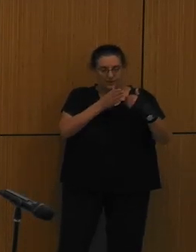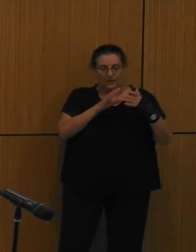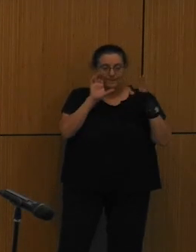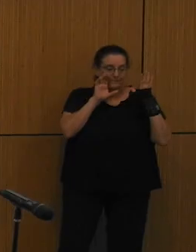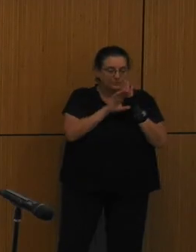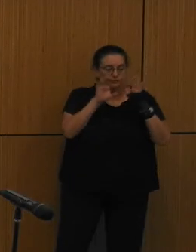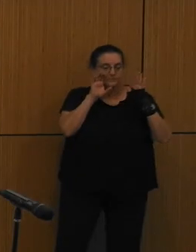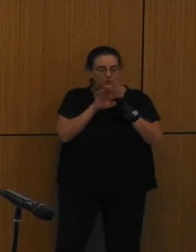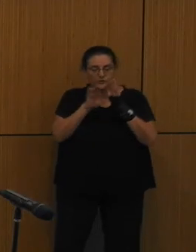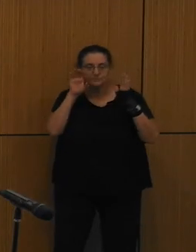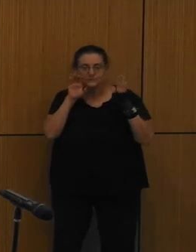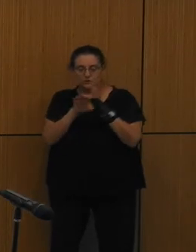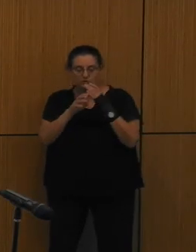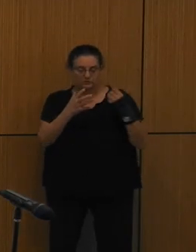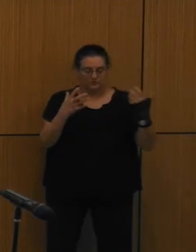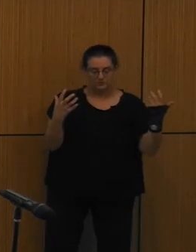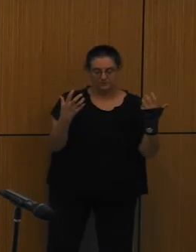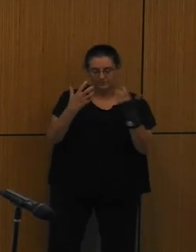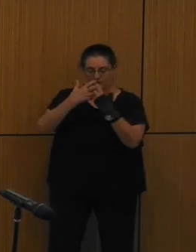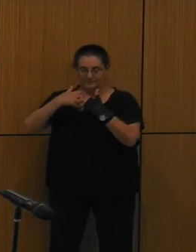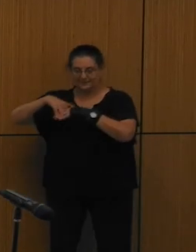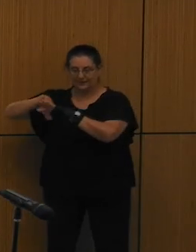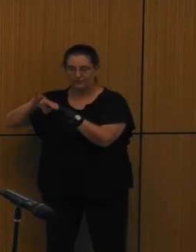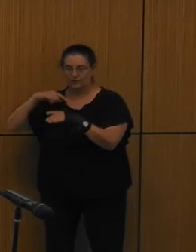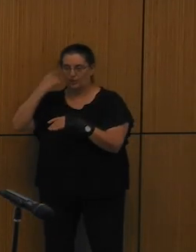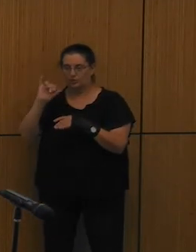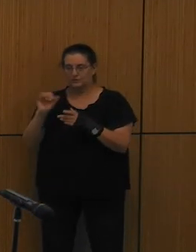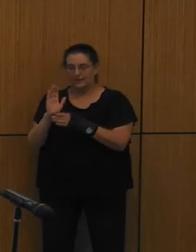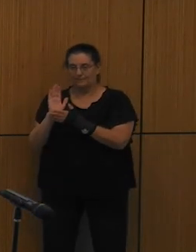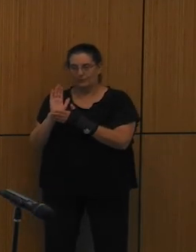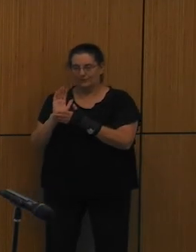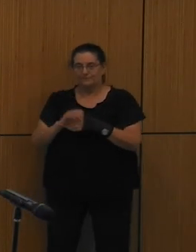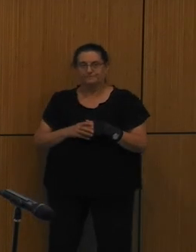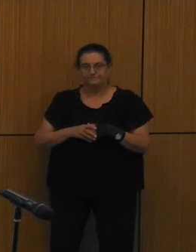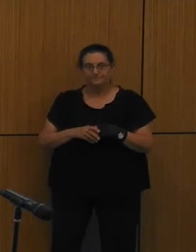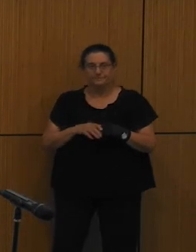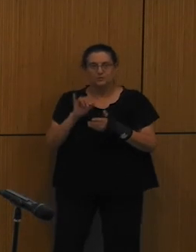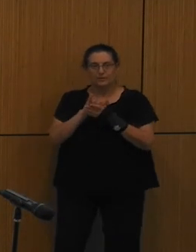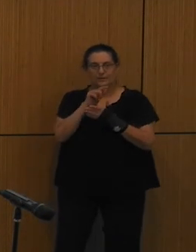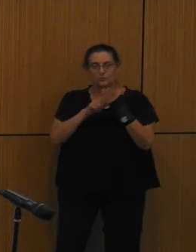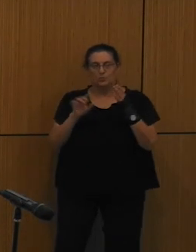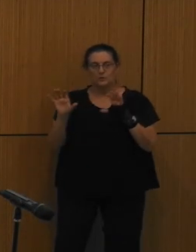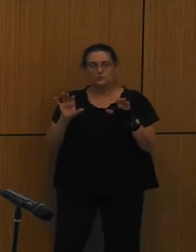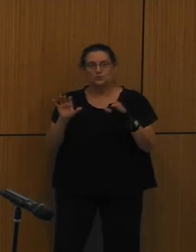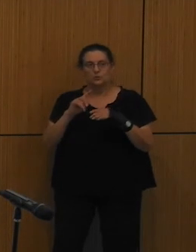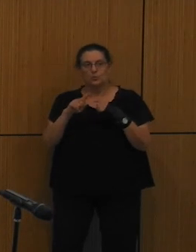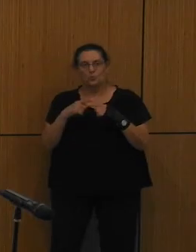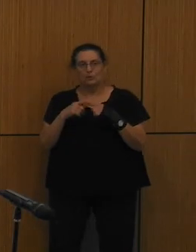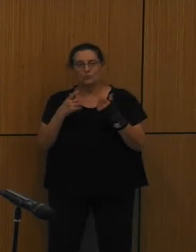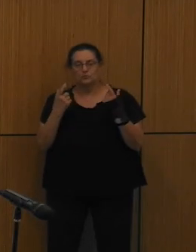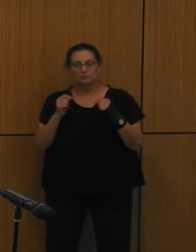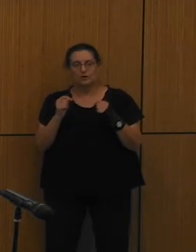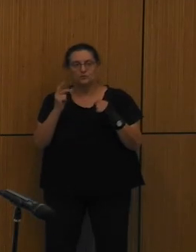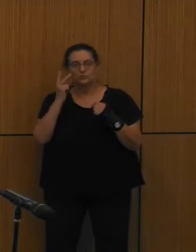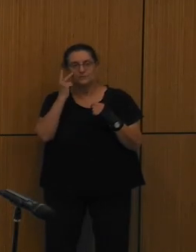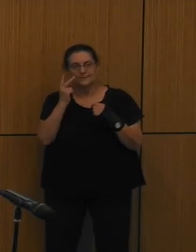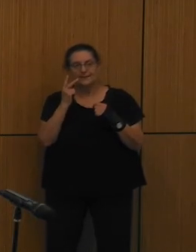you know, bouncing back and forth through that image. This is exactly what we also do when we are looking at the human brain itself.